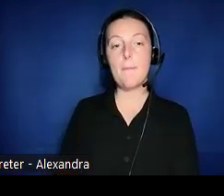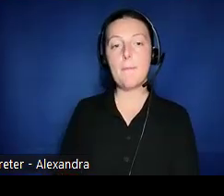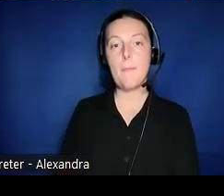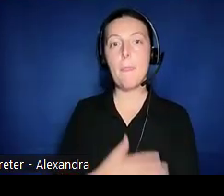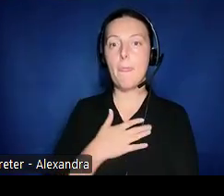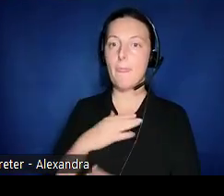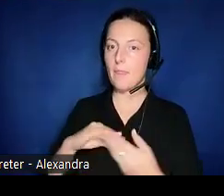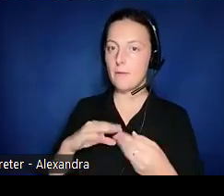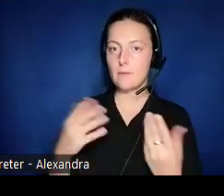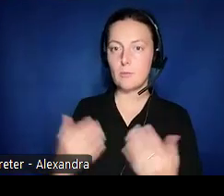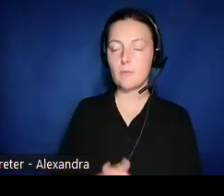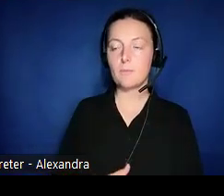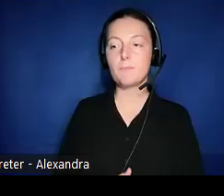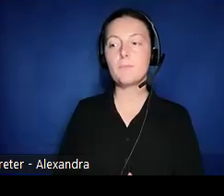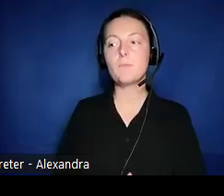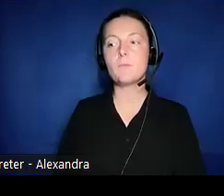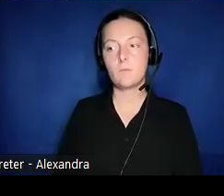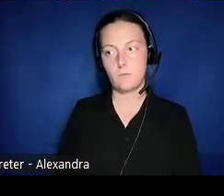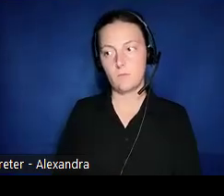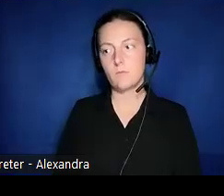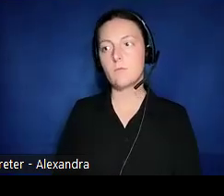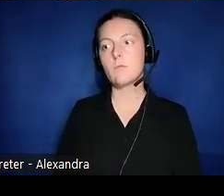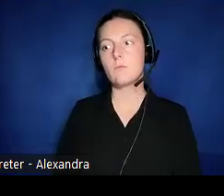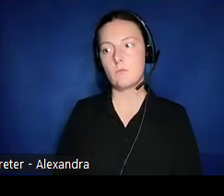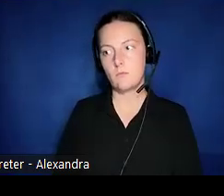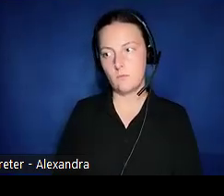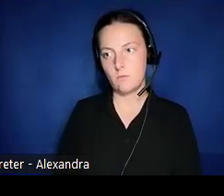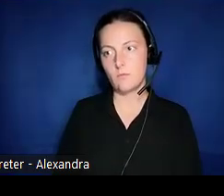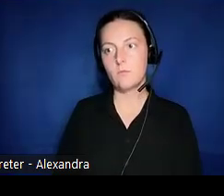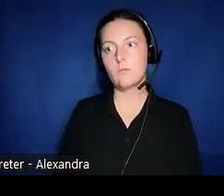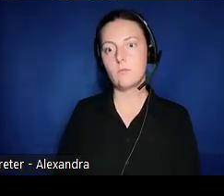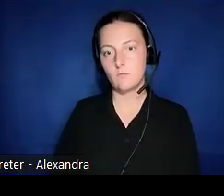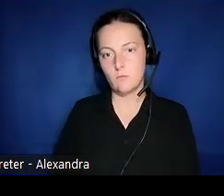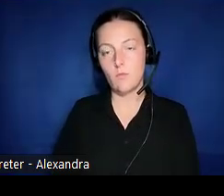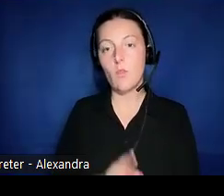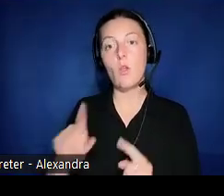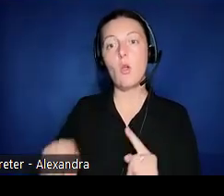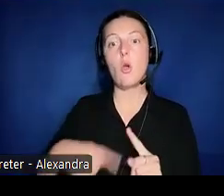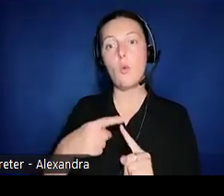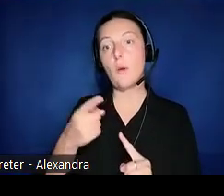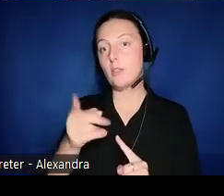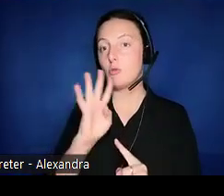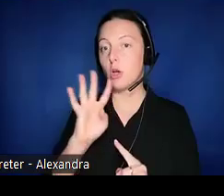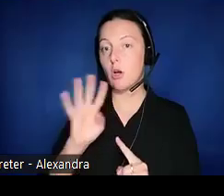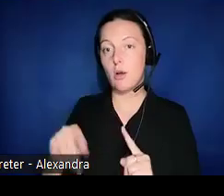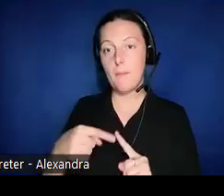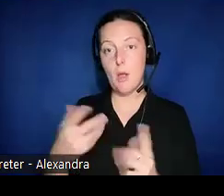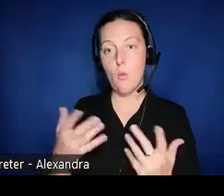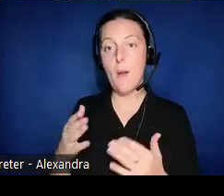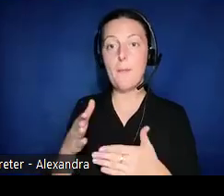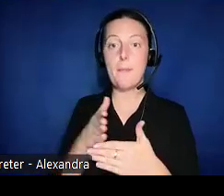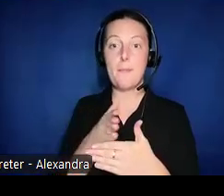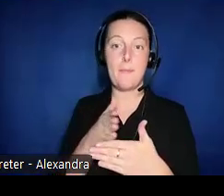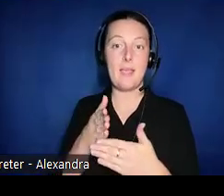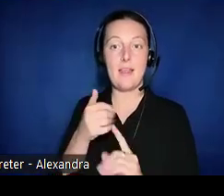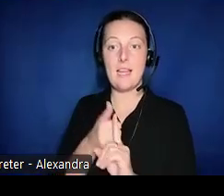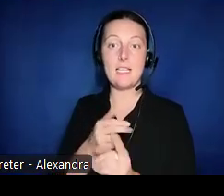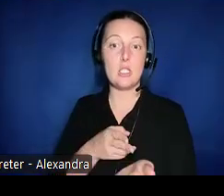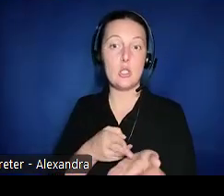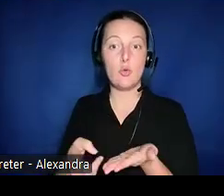uh when you talk about the mean as the truth. Mhm. Um I mean I agree um you're you're coming